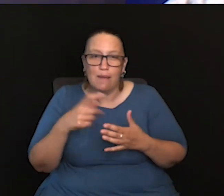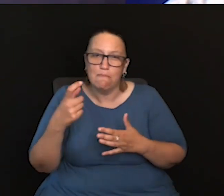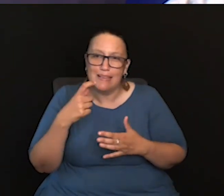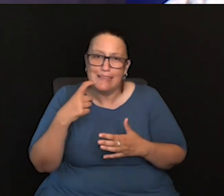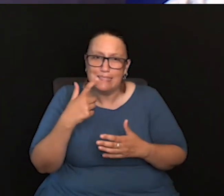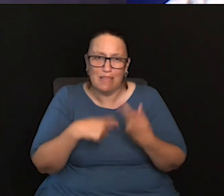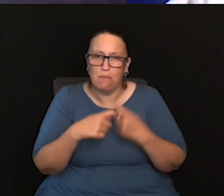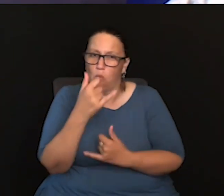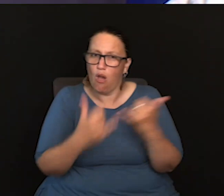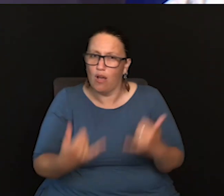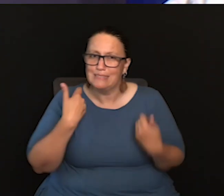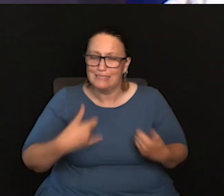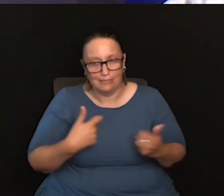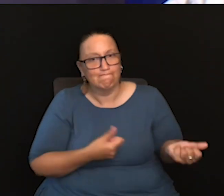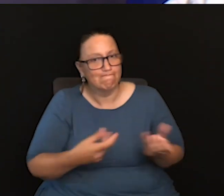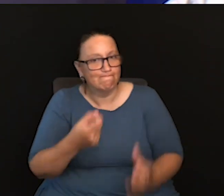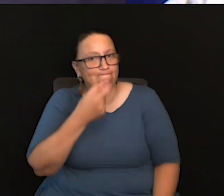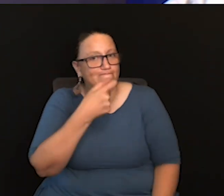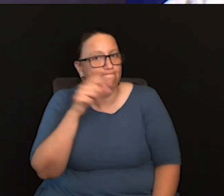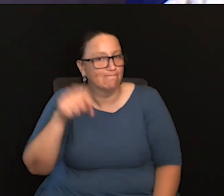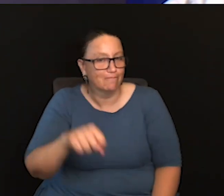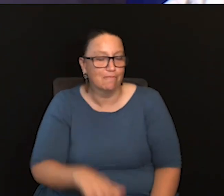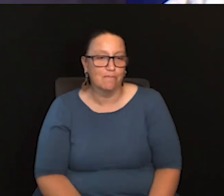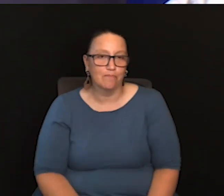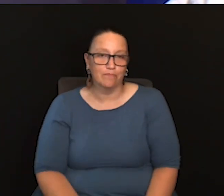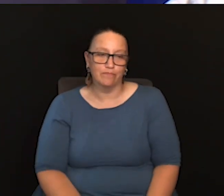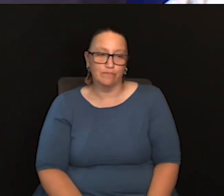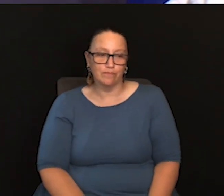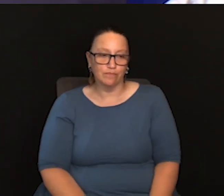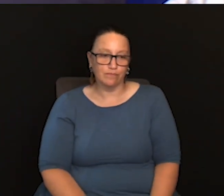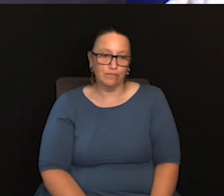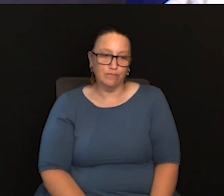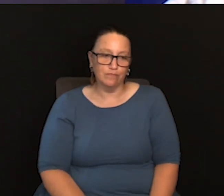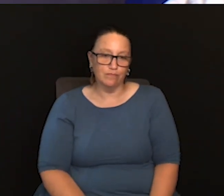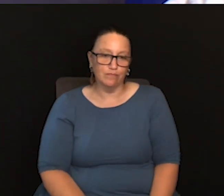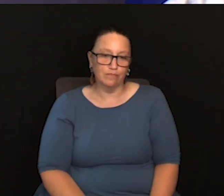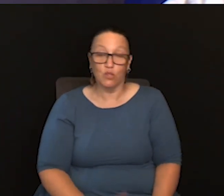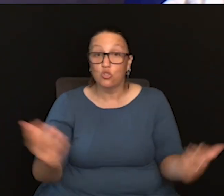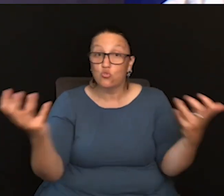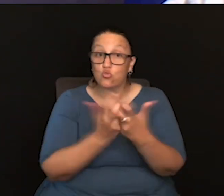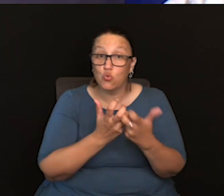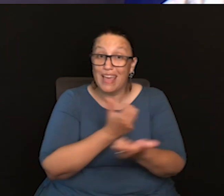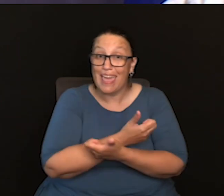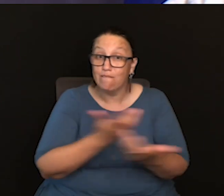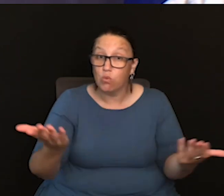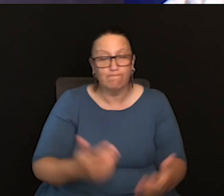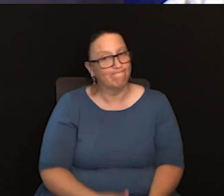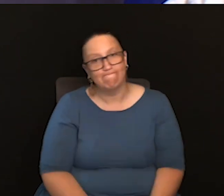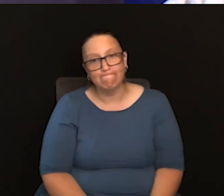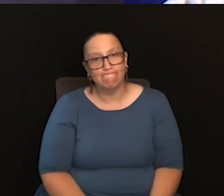As these treatments start to come into the country, it's important to note that they will not be suitable for everyone.